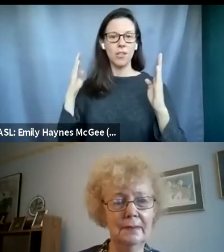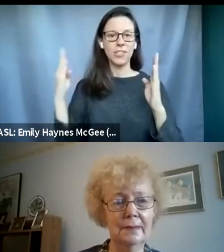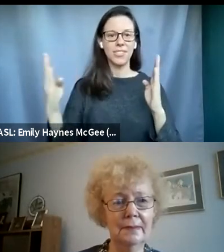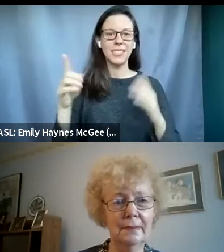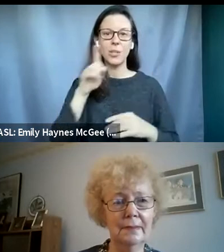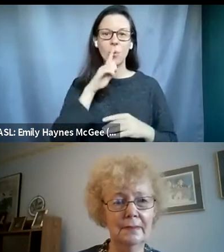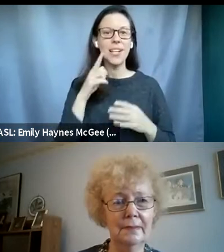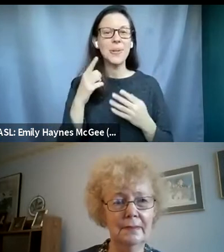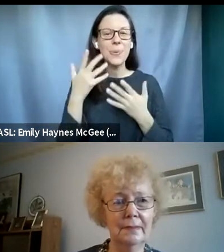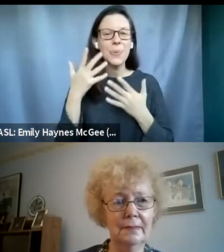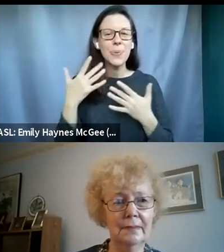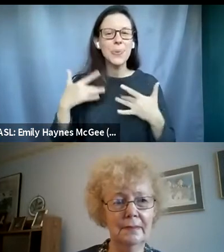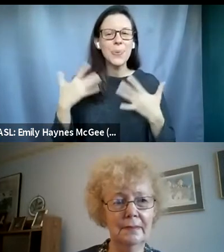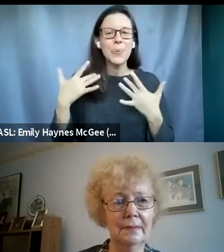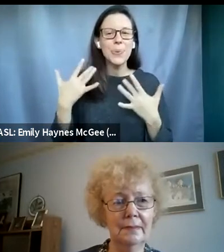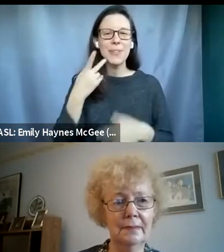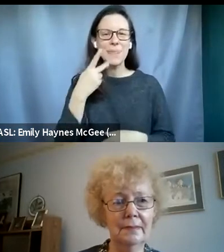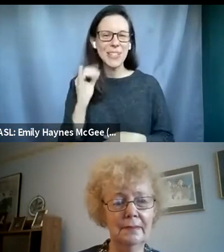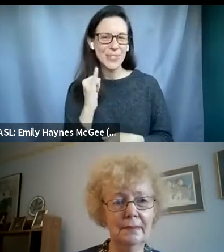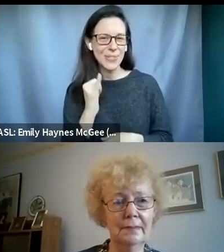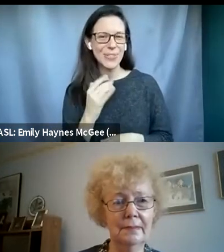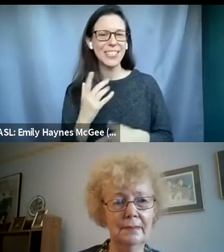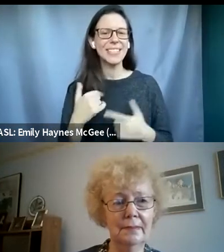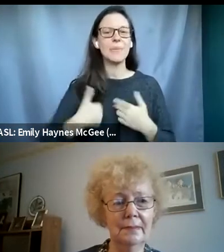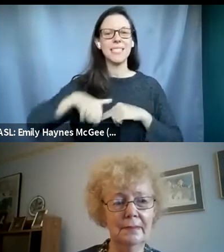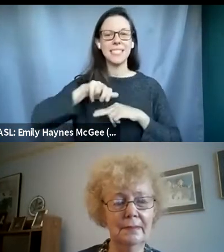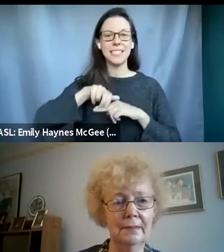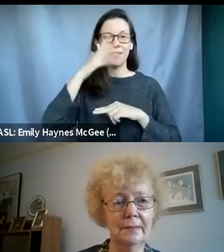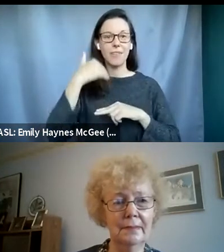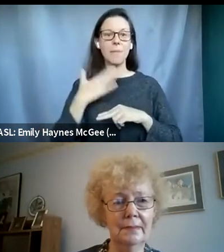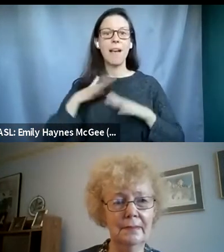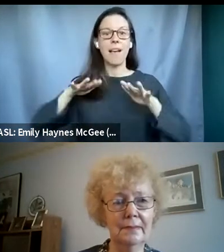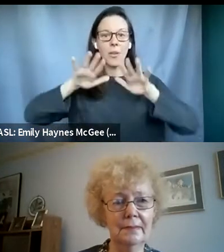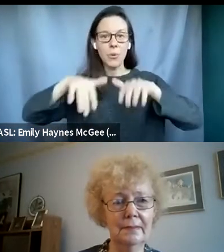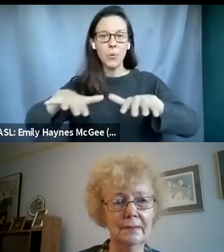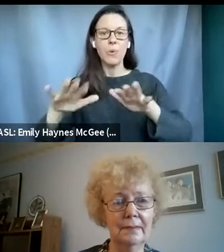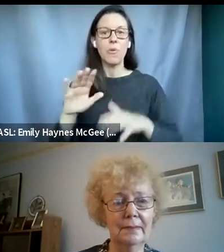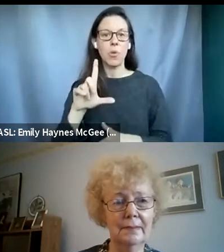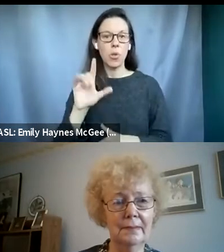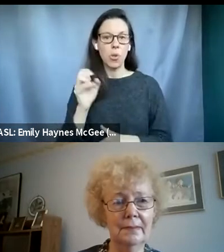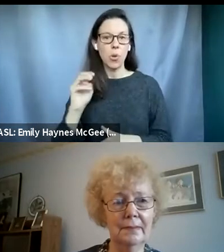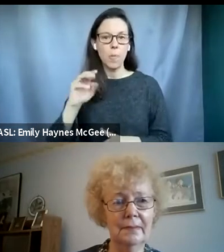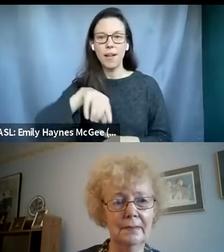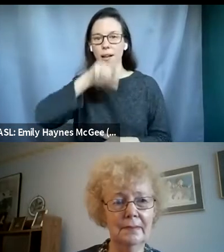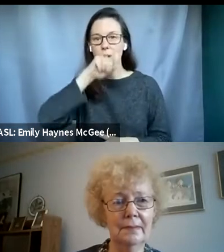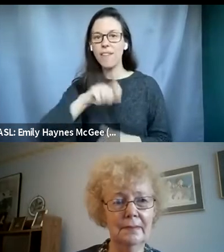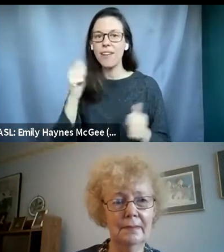pink as well and I'm sitting in front of my loom because I love all things fiber.